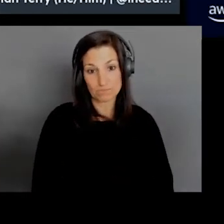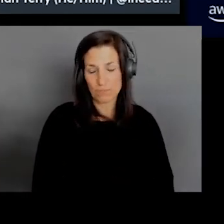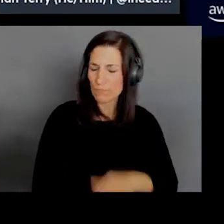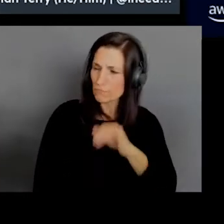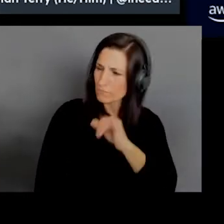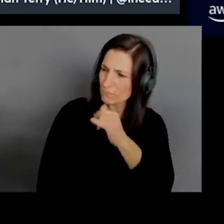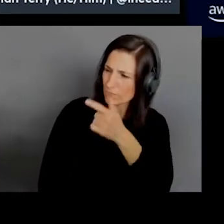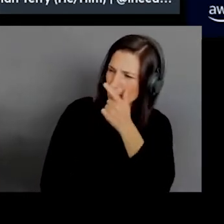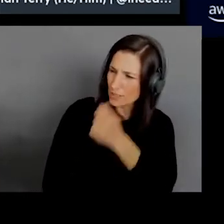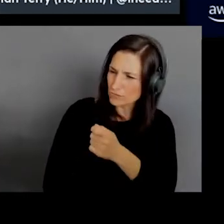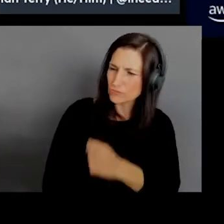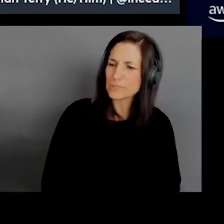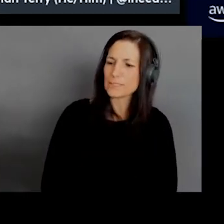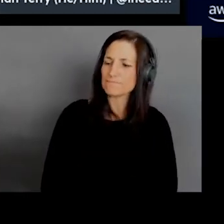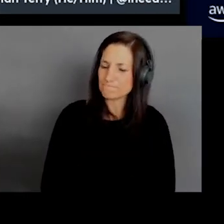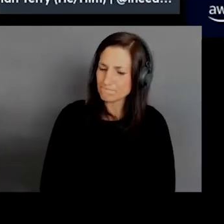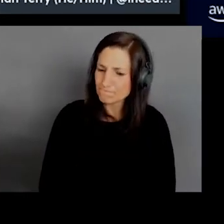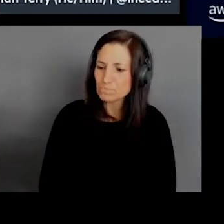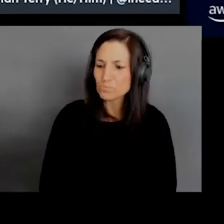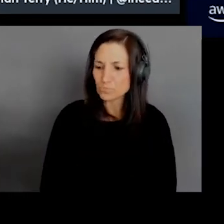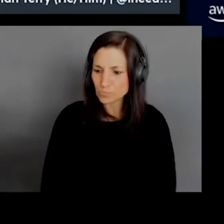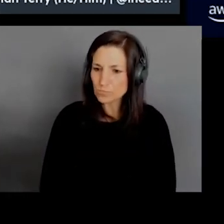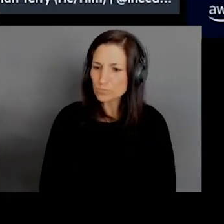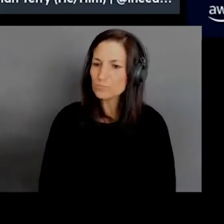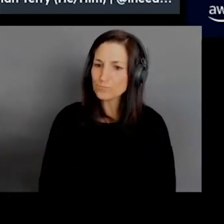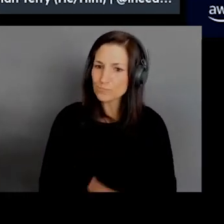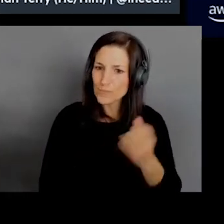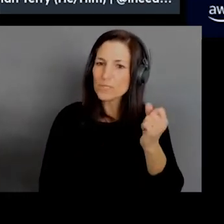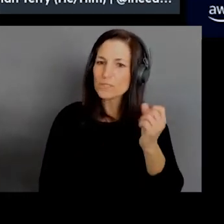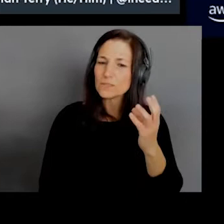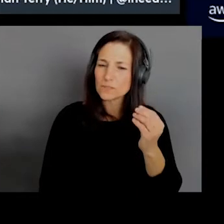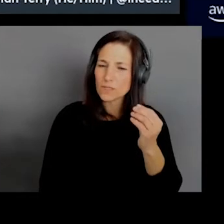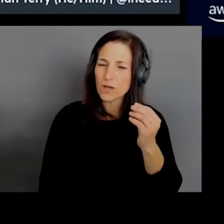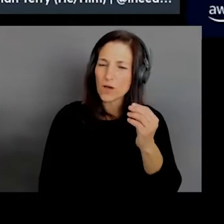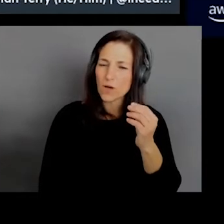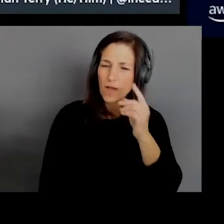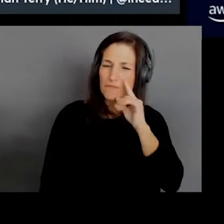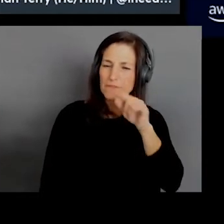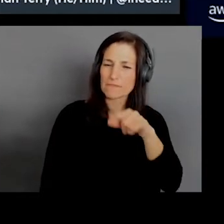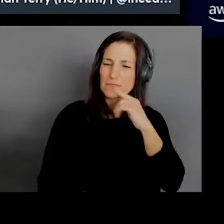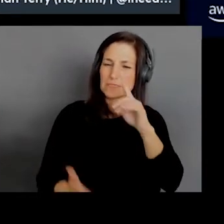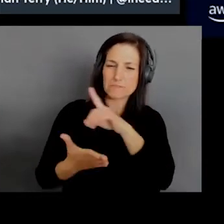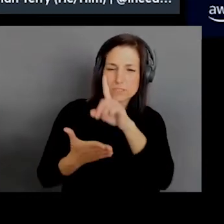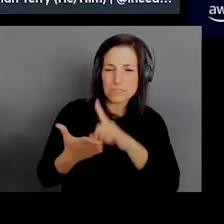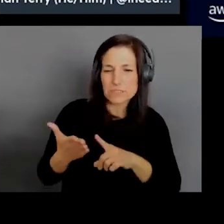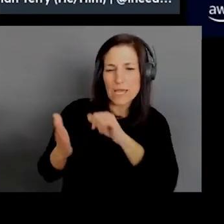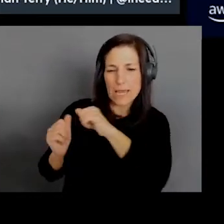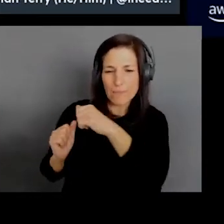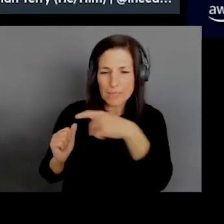So, can I think of this is like, I design this application and this application is emitting these data,